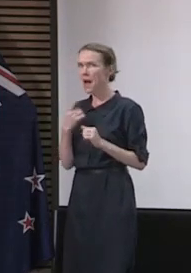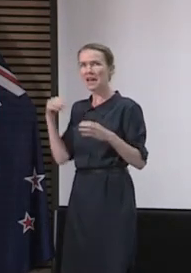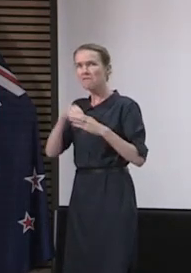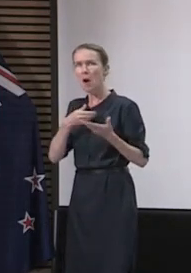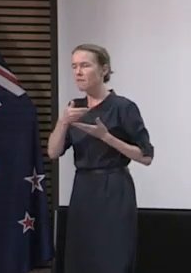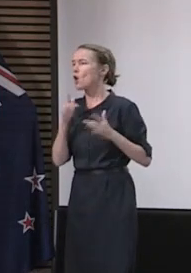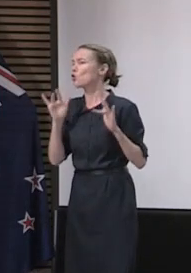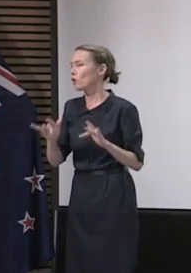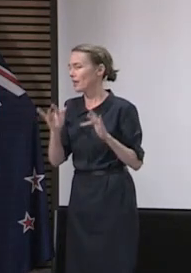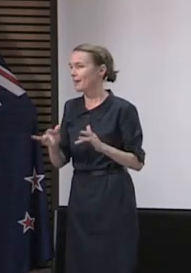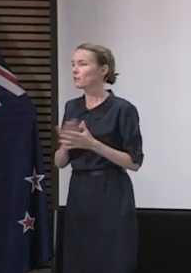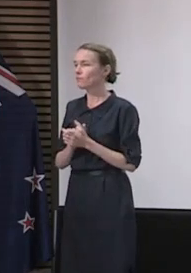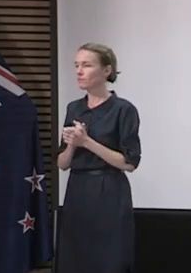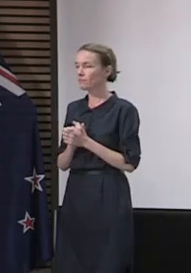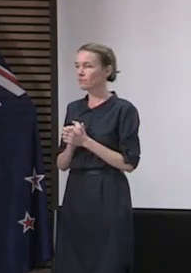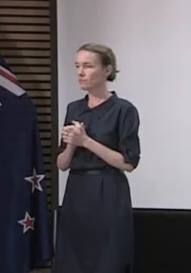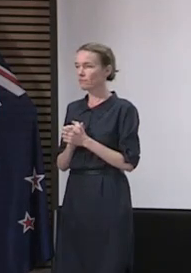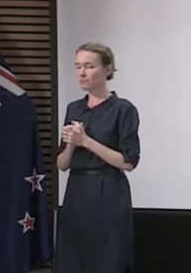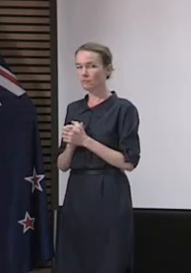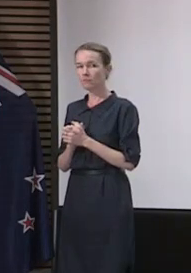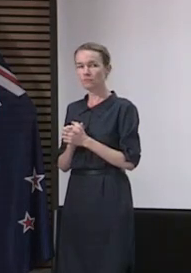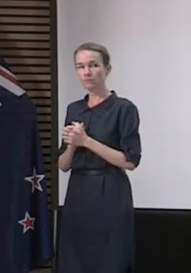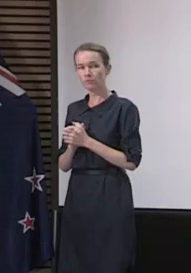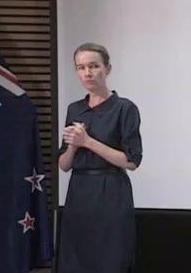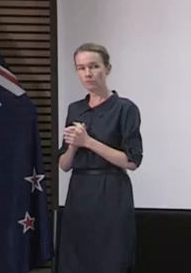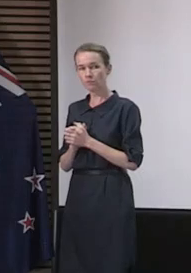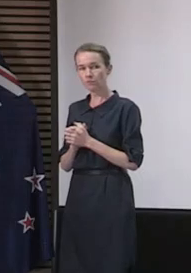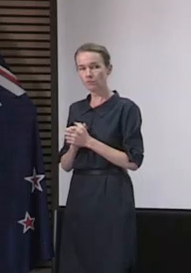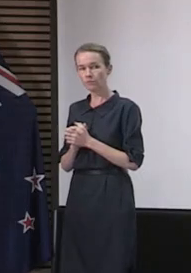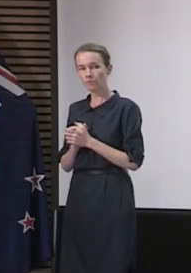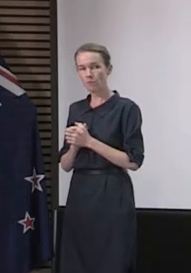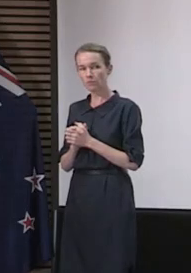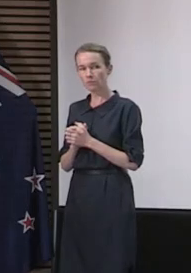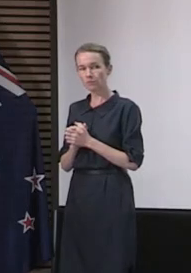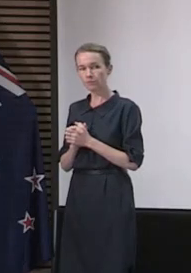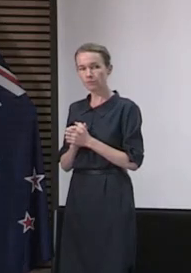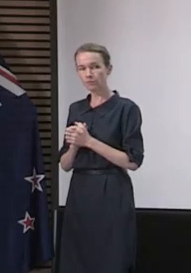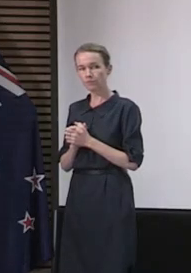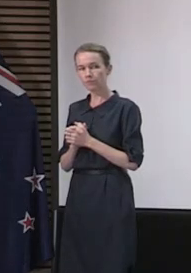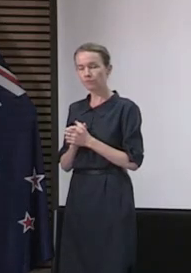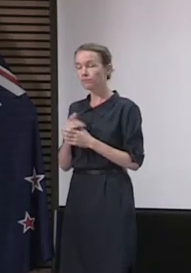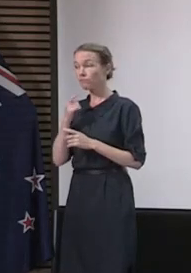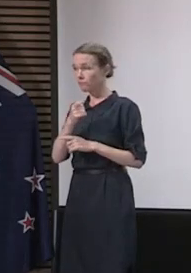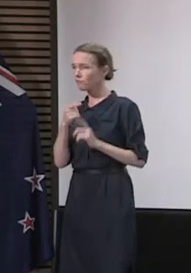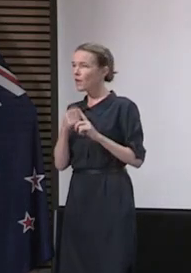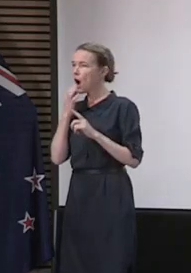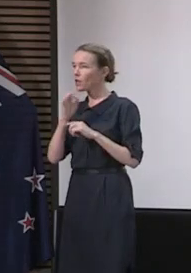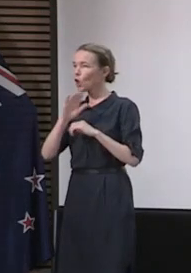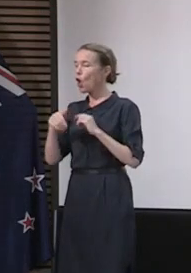that, again, isn't something we have been particularly at the forefront of. (SPEAKS